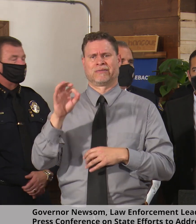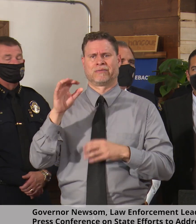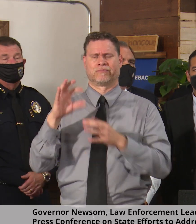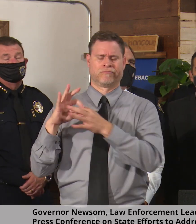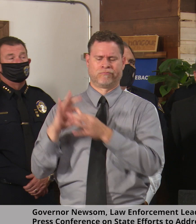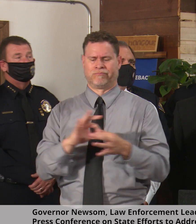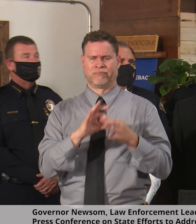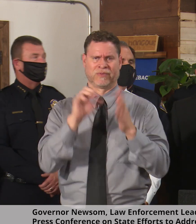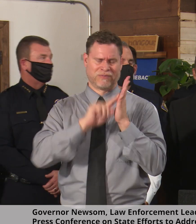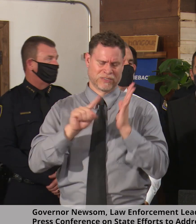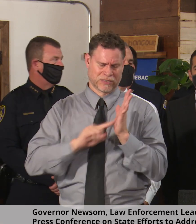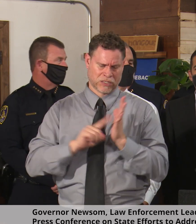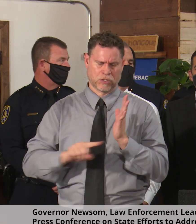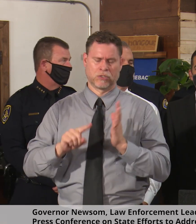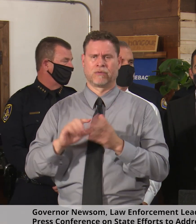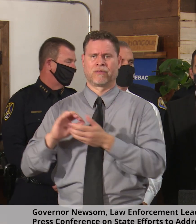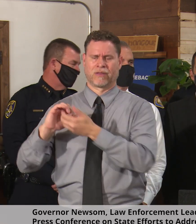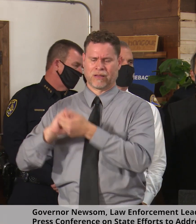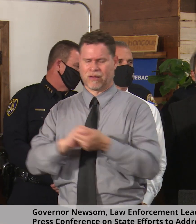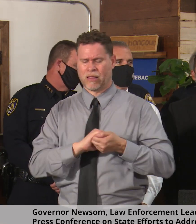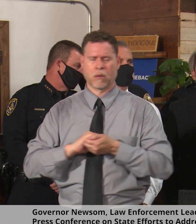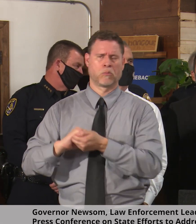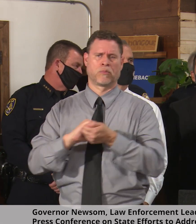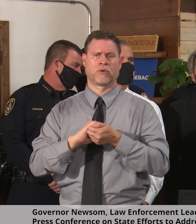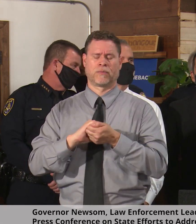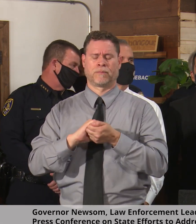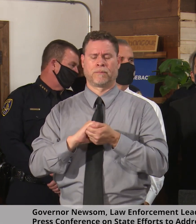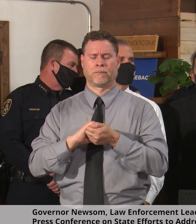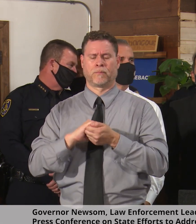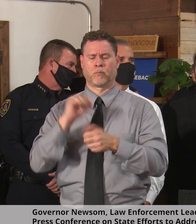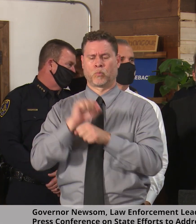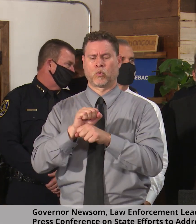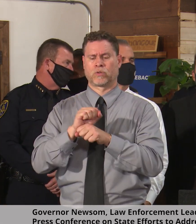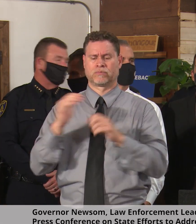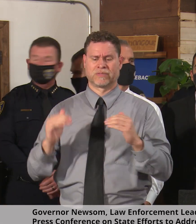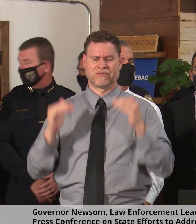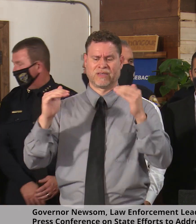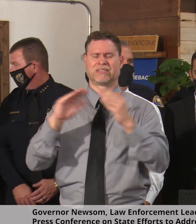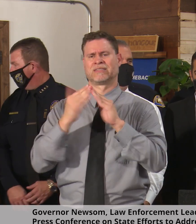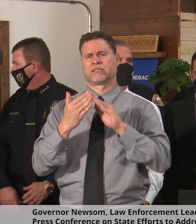as it relates to the collaborative framework that has been advanced in cities large and small,